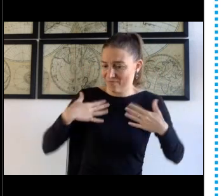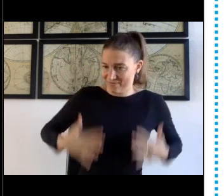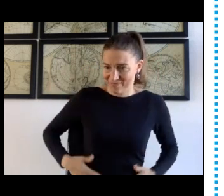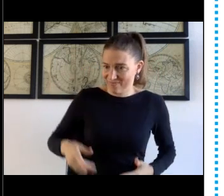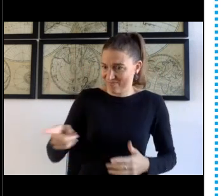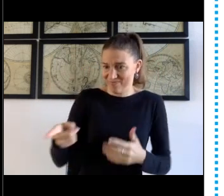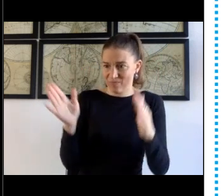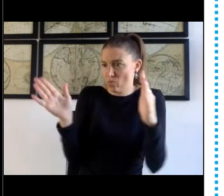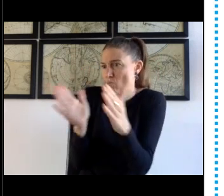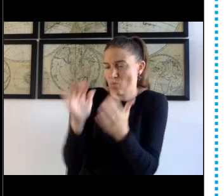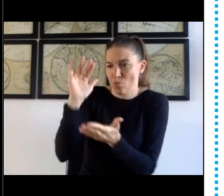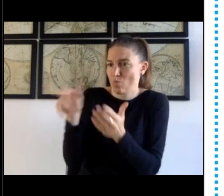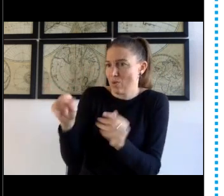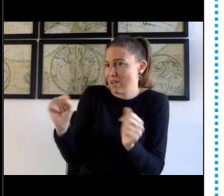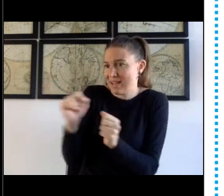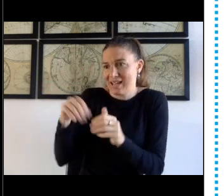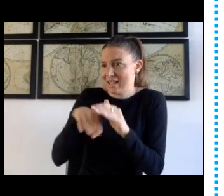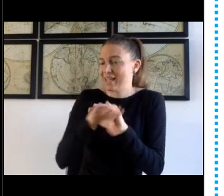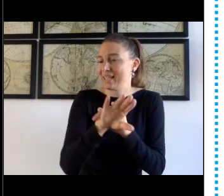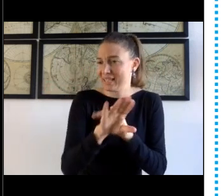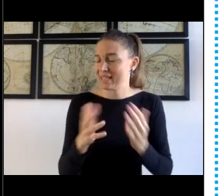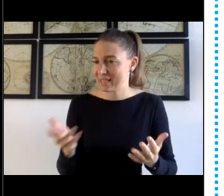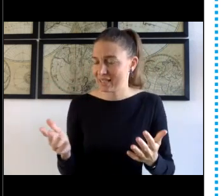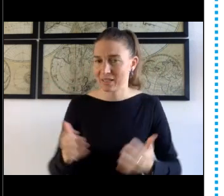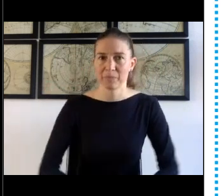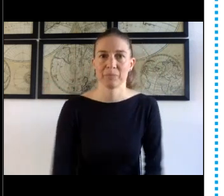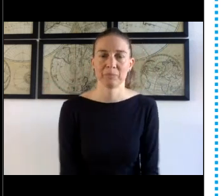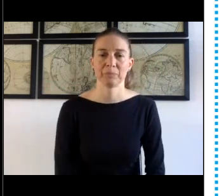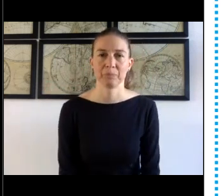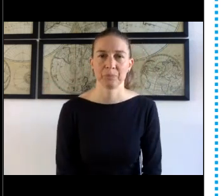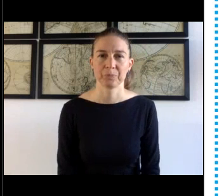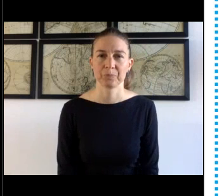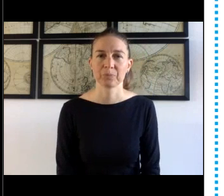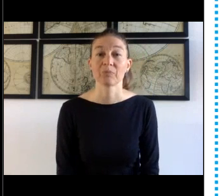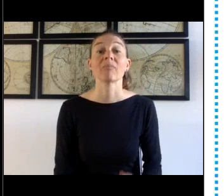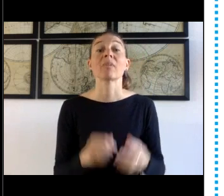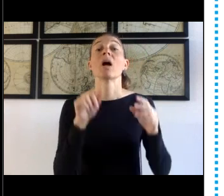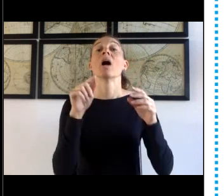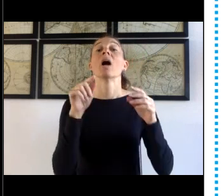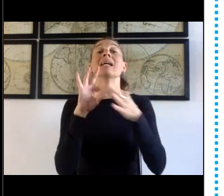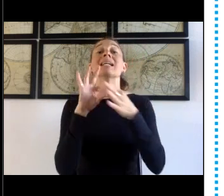There is no protection guaranteed for damaged or lost mobility equipment